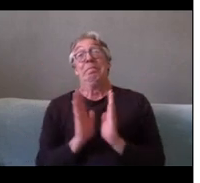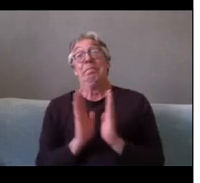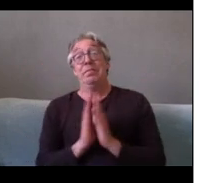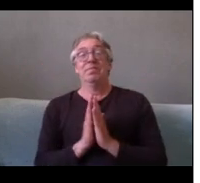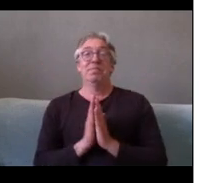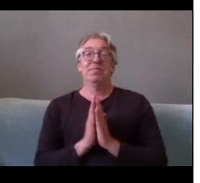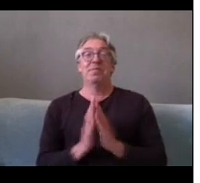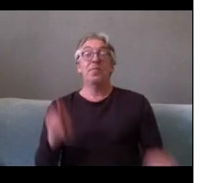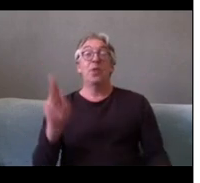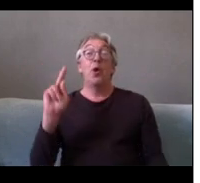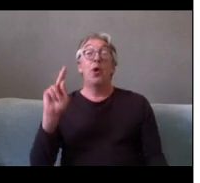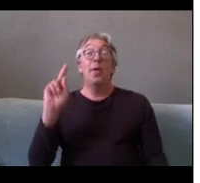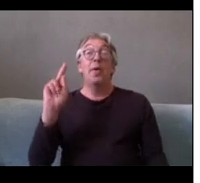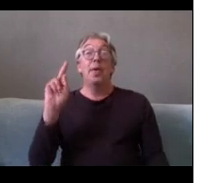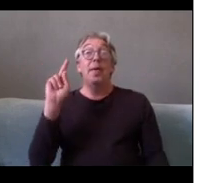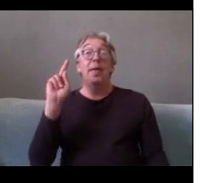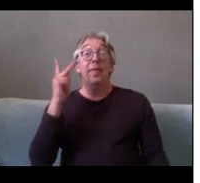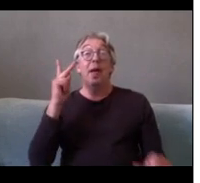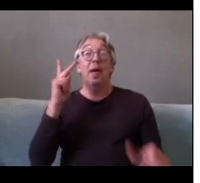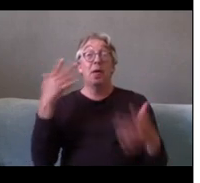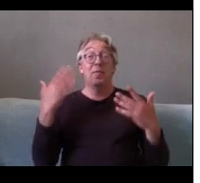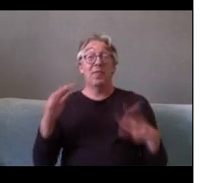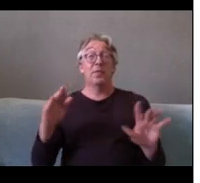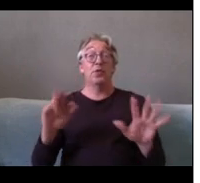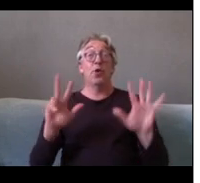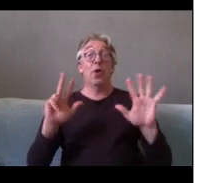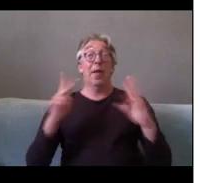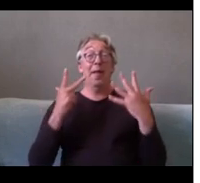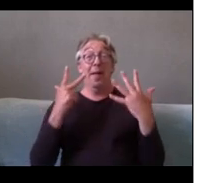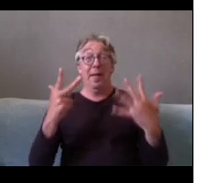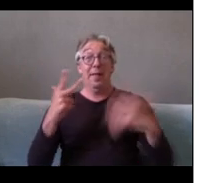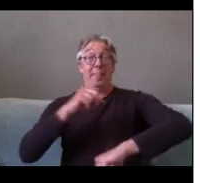The first one done in 1948, the second one was done in 1962,